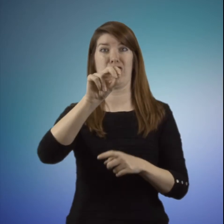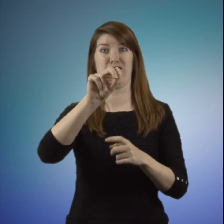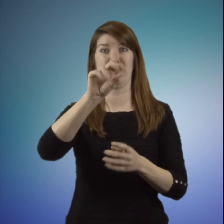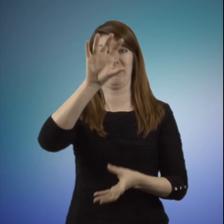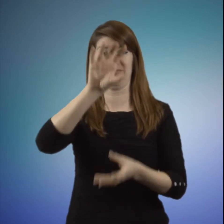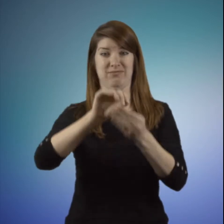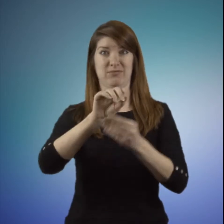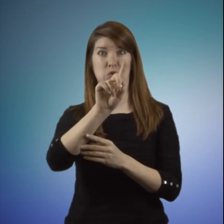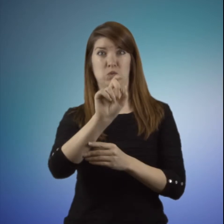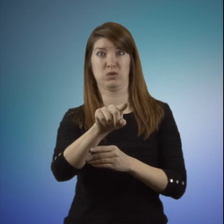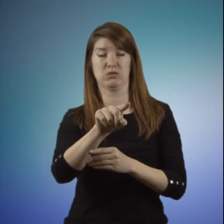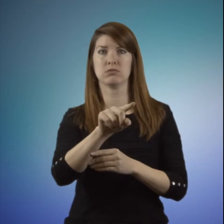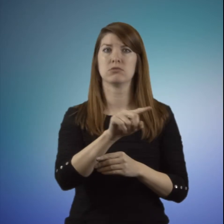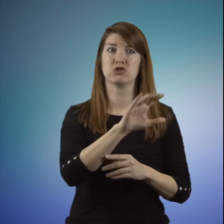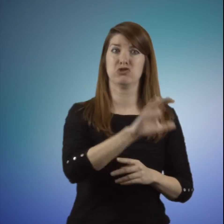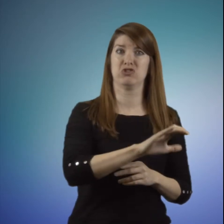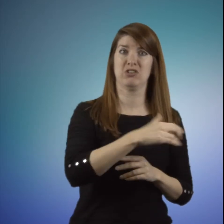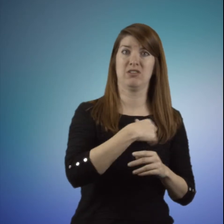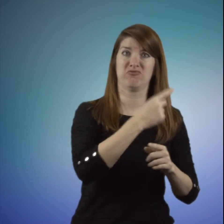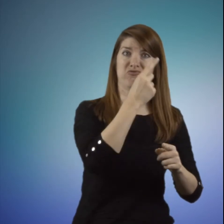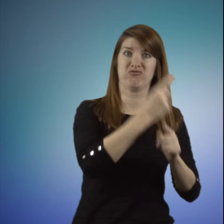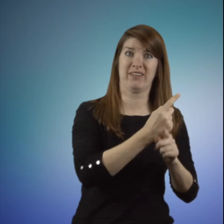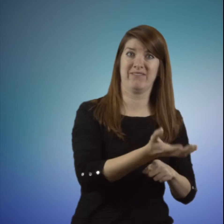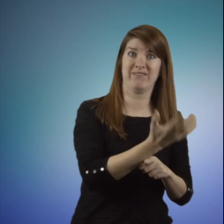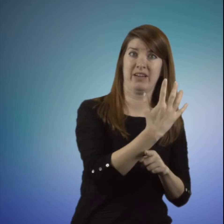or your child gets 5 right, then the raw score would be 5.